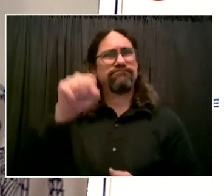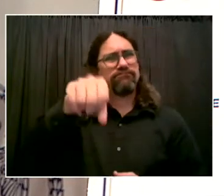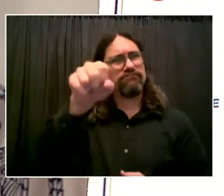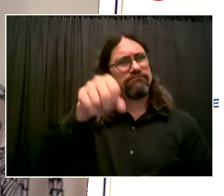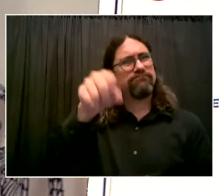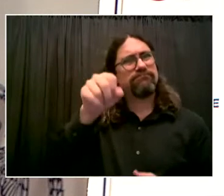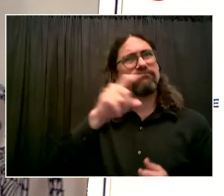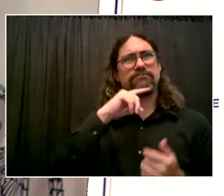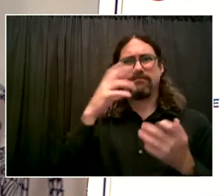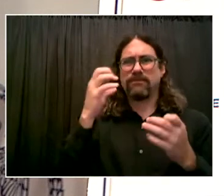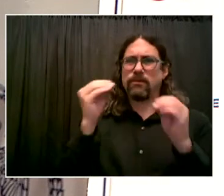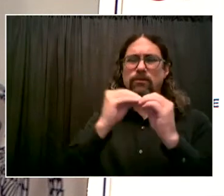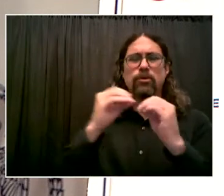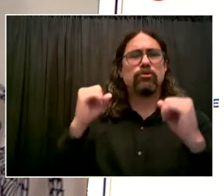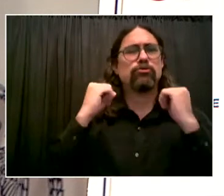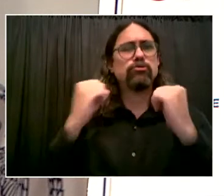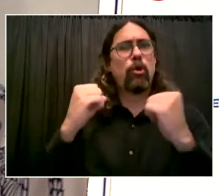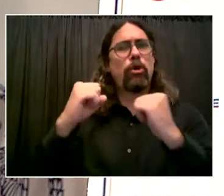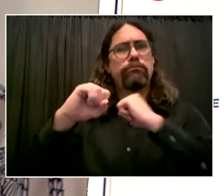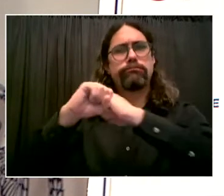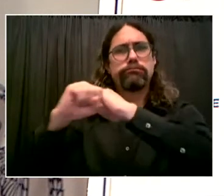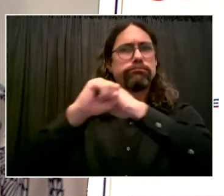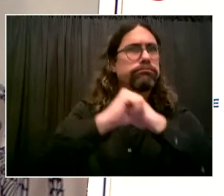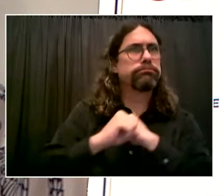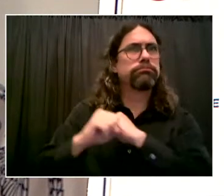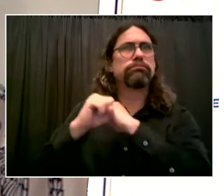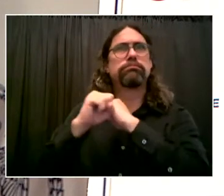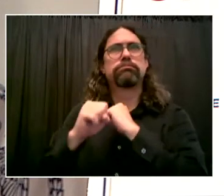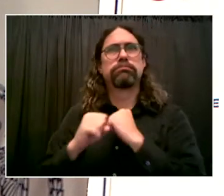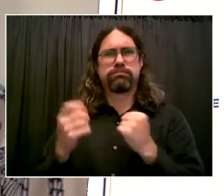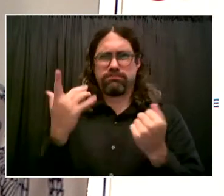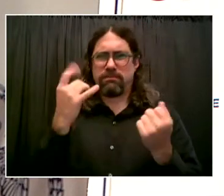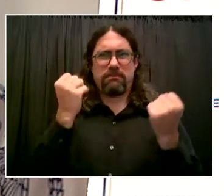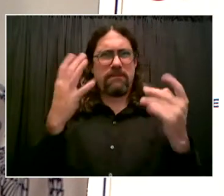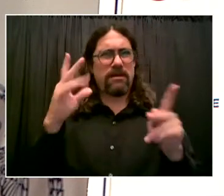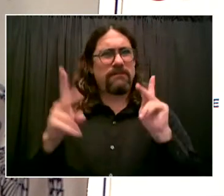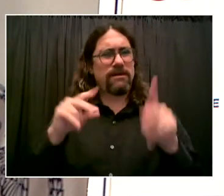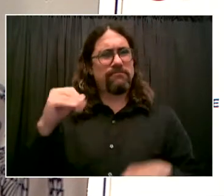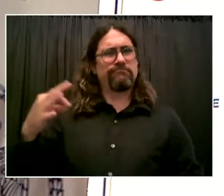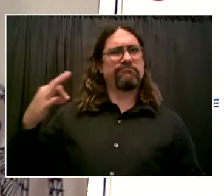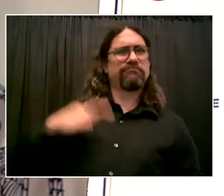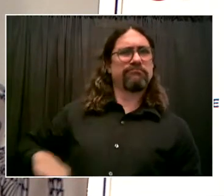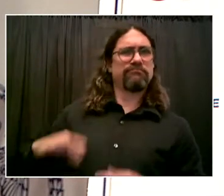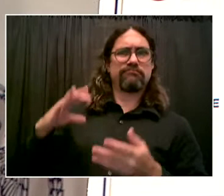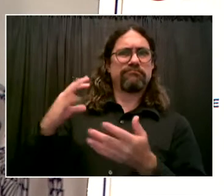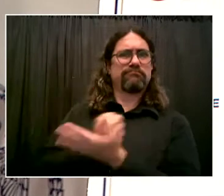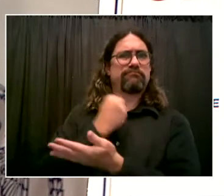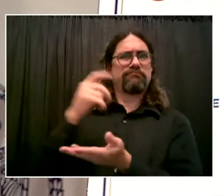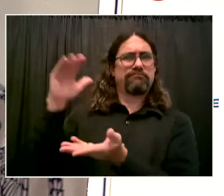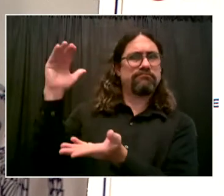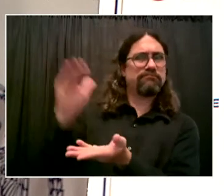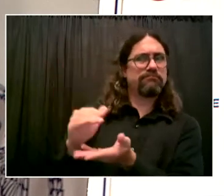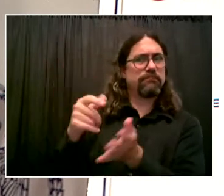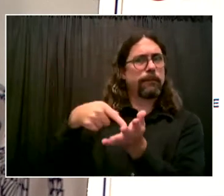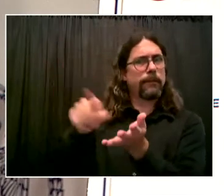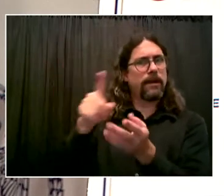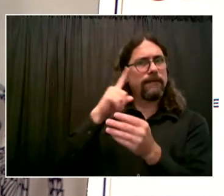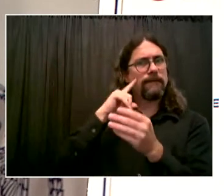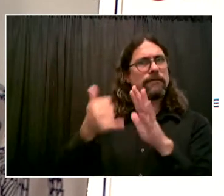MAKE ADJUSTMENTS TO KEEP ENSURING THAT T ICAN GROW. BUT I DEFINITELY WANT AN AGGRESSIVE